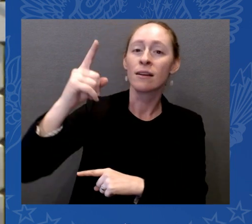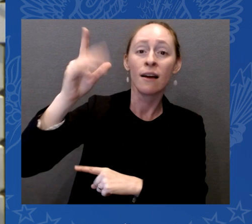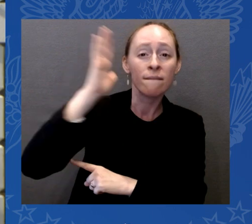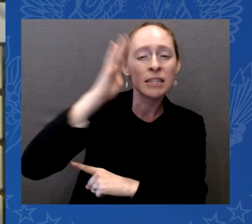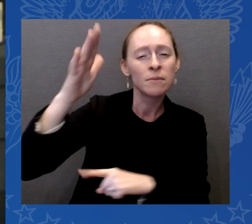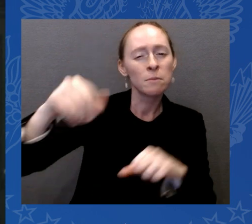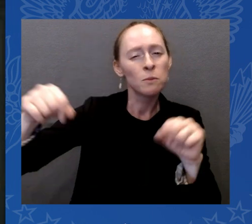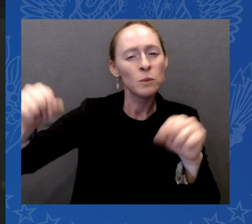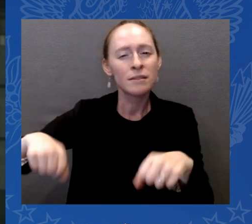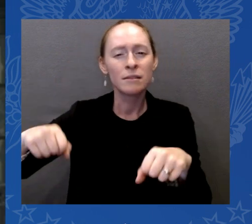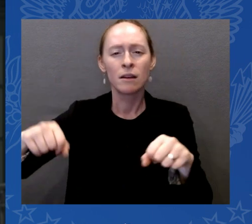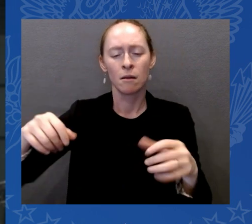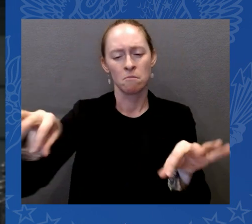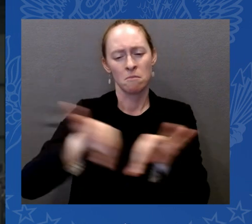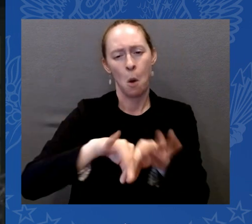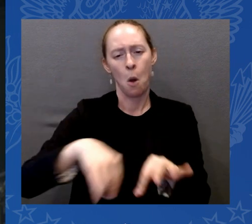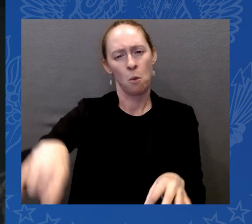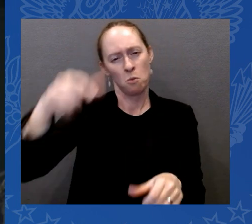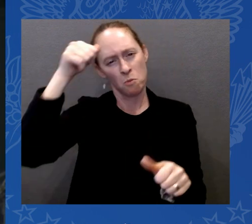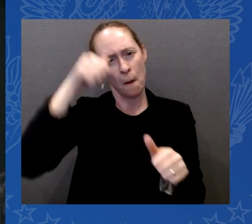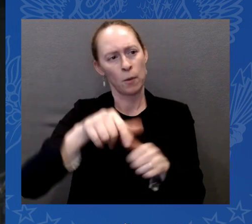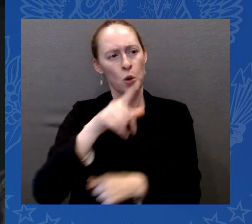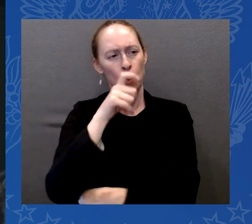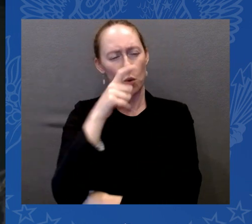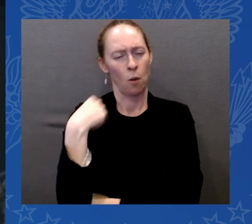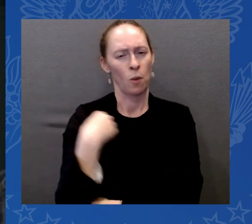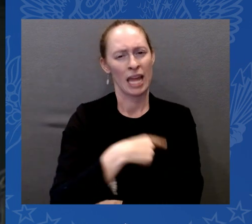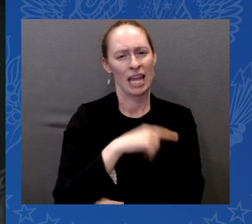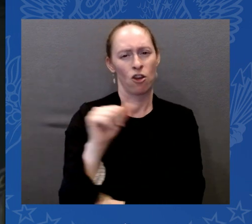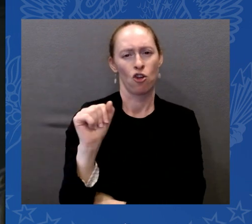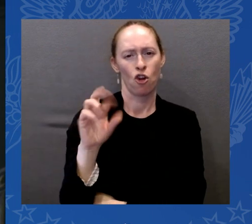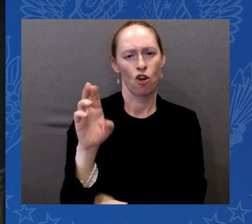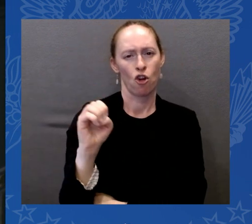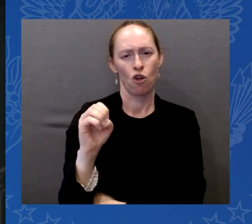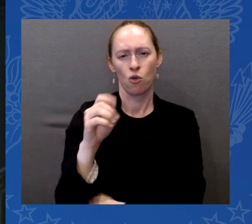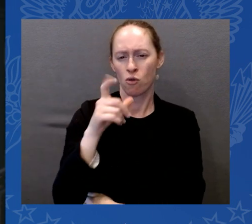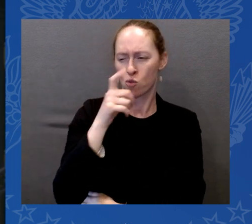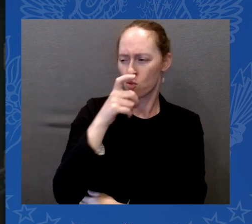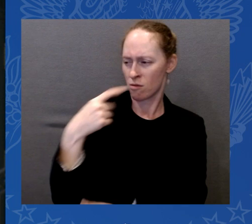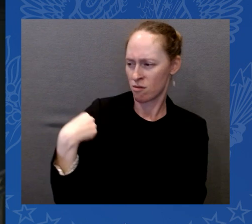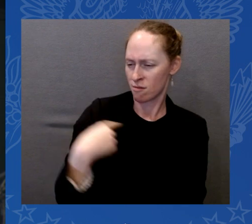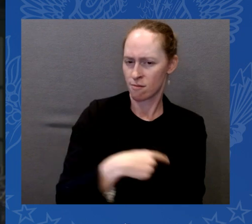We are the United States of America. There is nothing -- nothing, nothing --